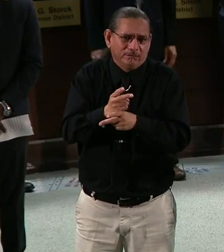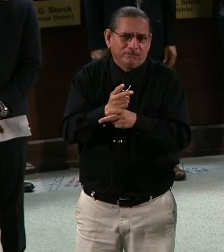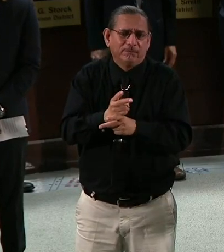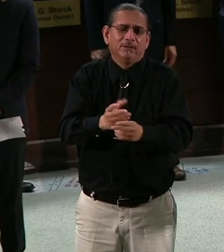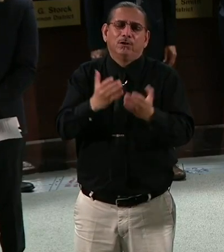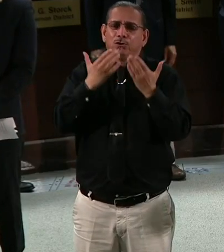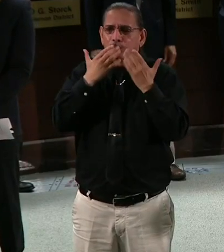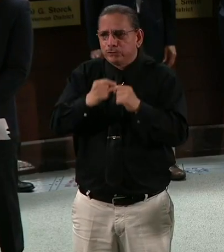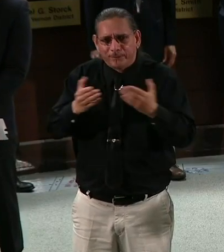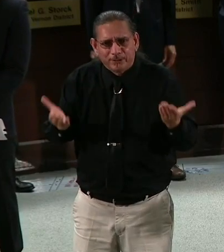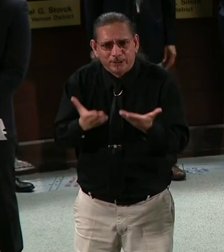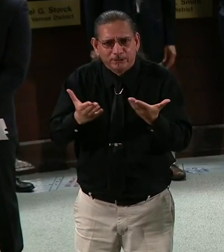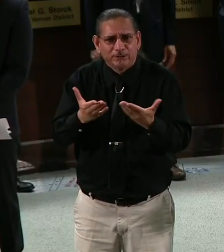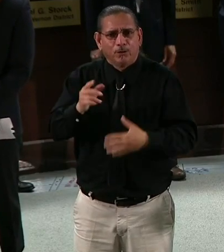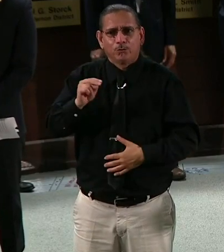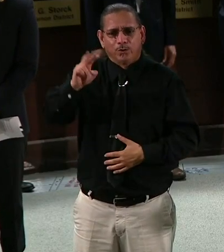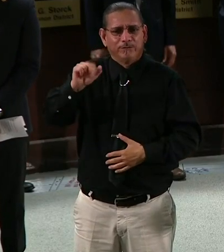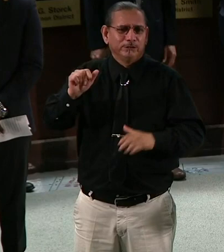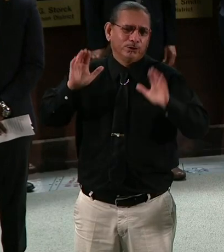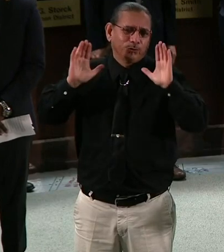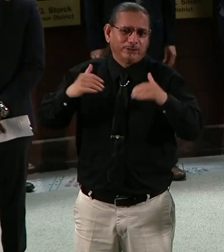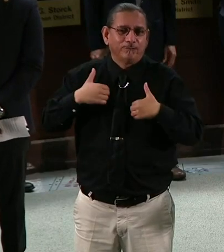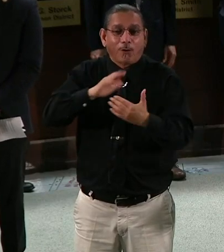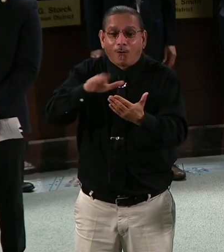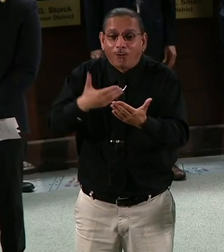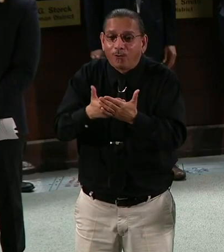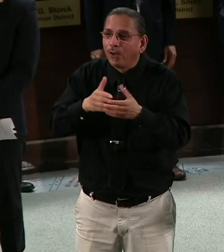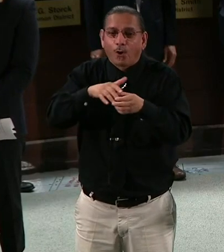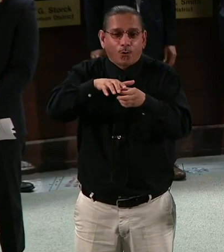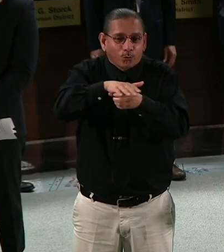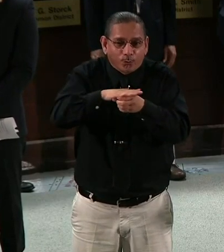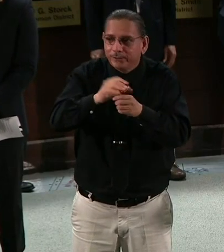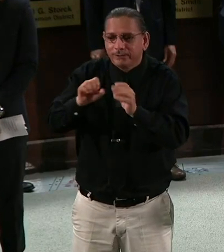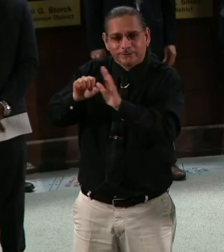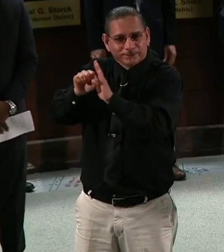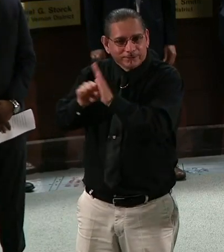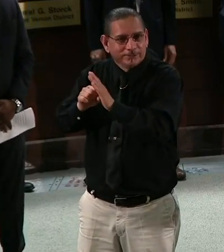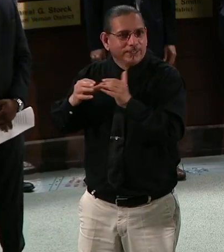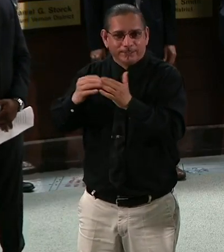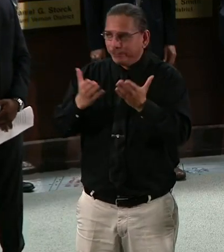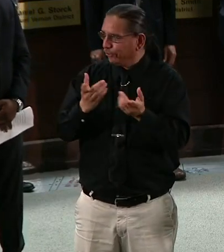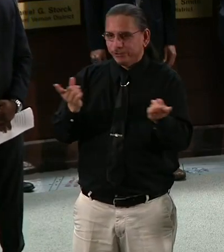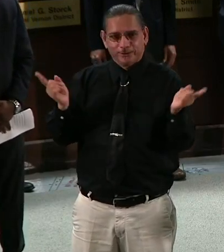IT'S GOOD TO BE HERE IN NORTHERN VIRGINIA AGAIN IT IS